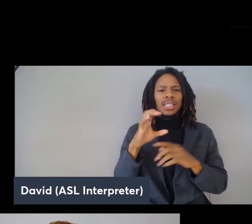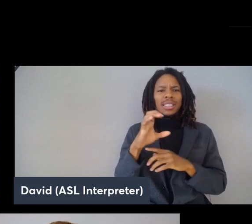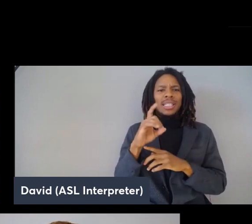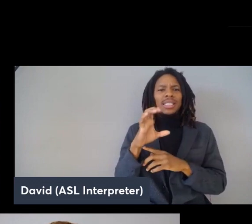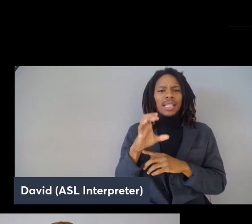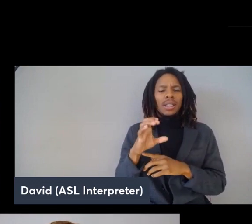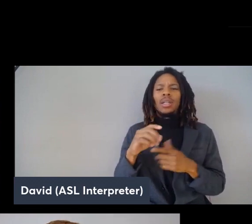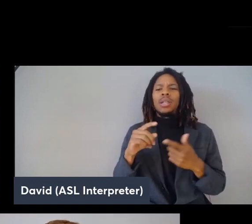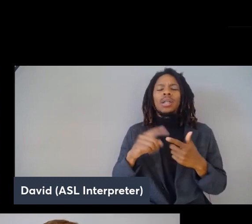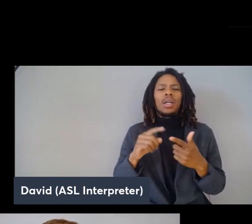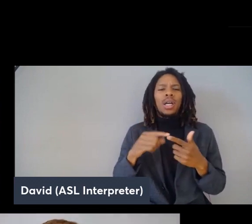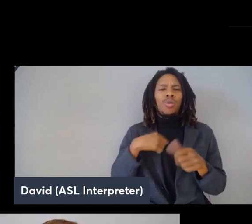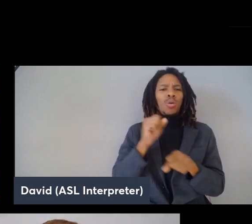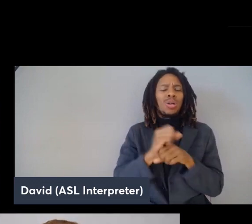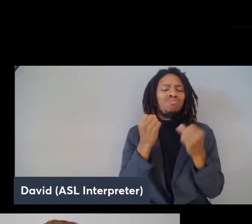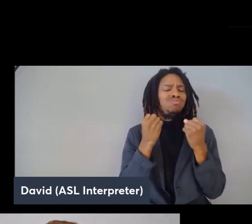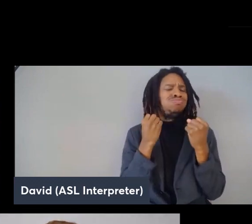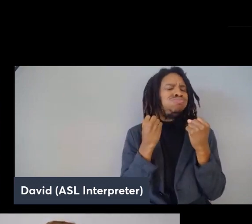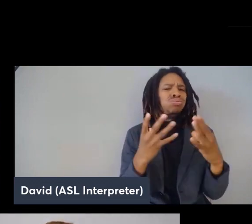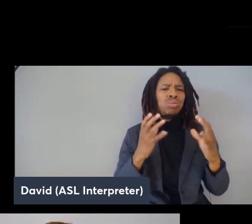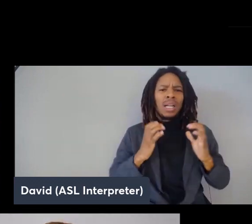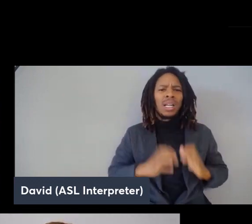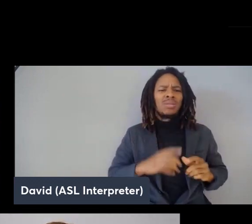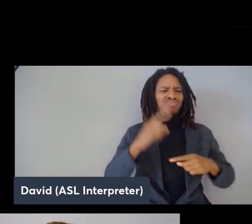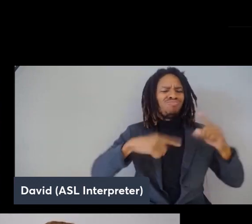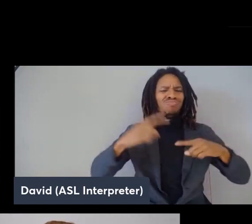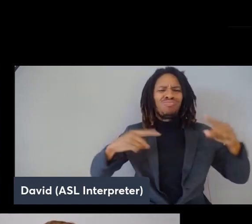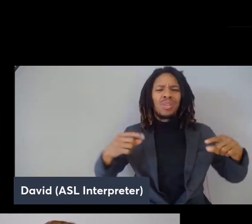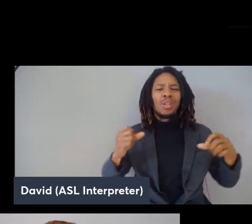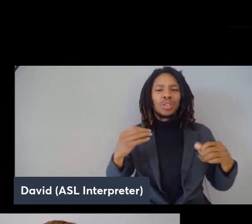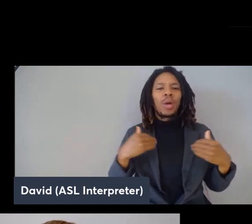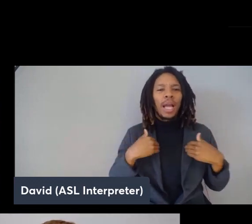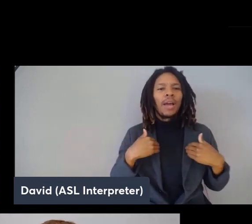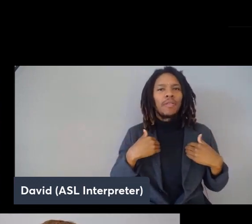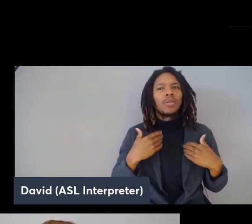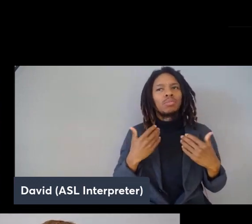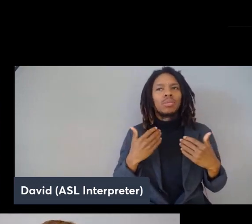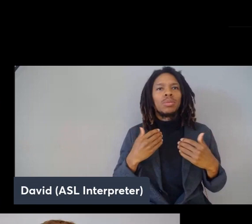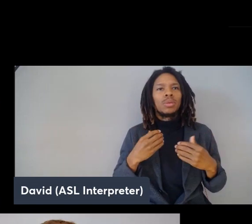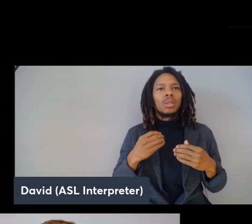We've worked with thousands of customers, so we have a very mature, proven technology